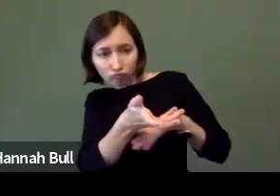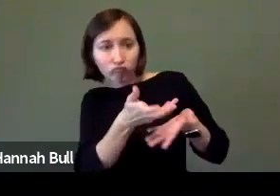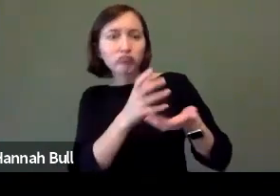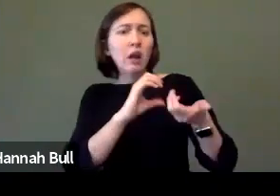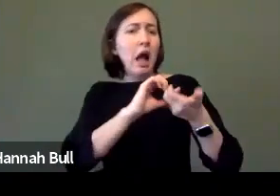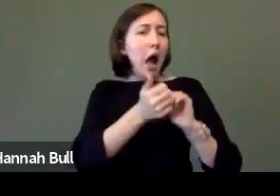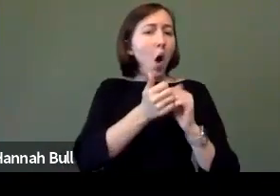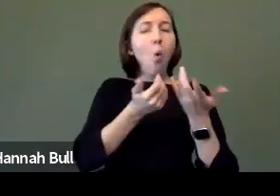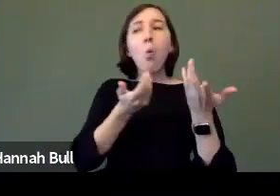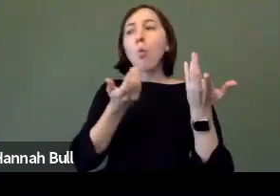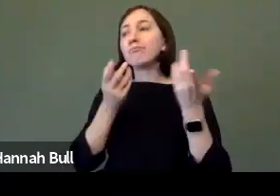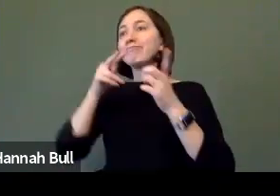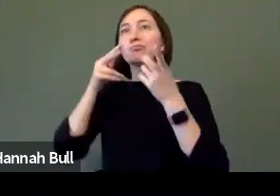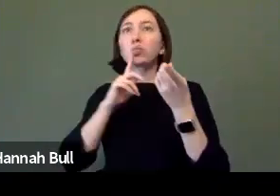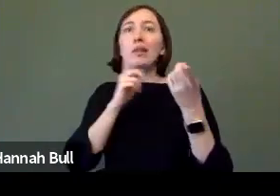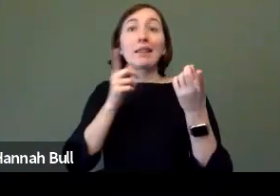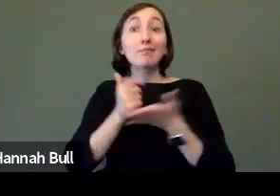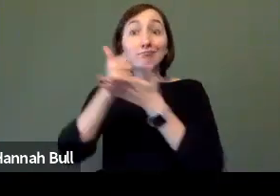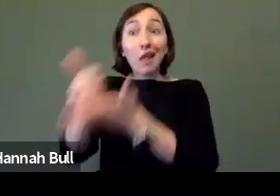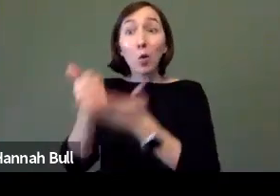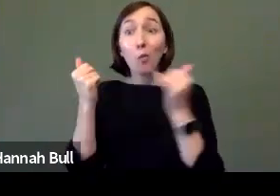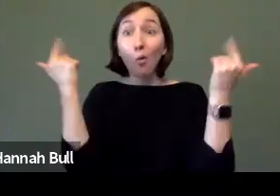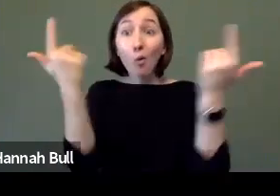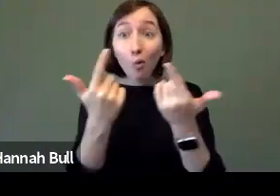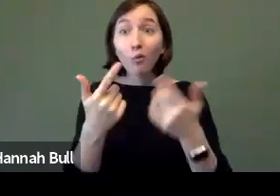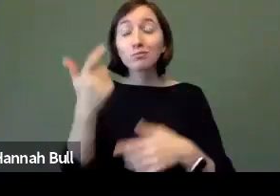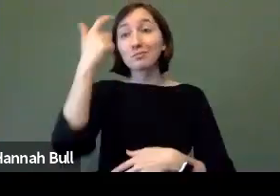to help everyone have mental health addressed